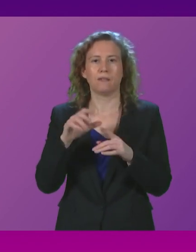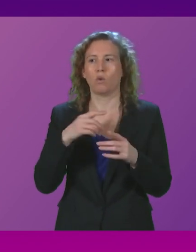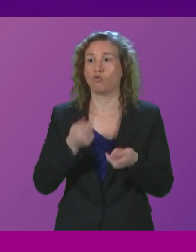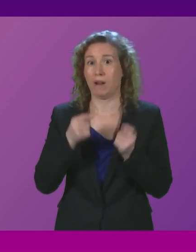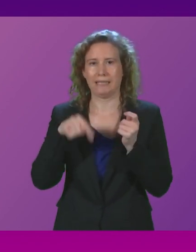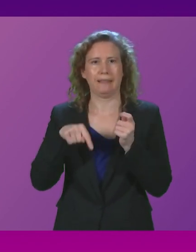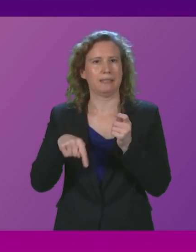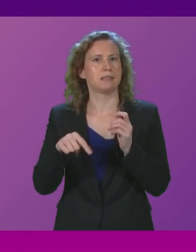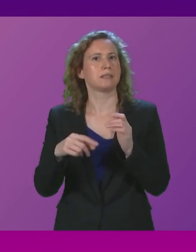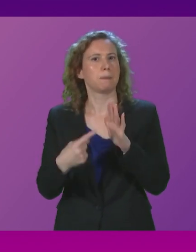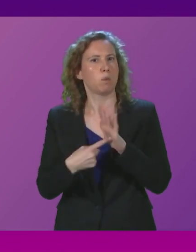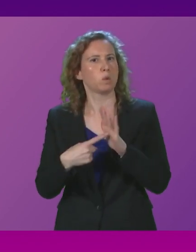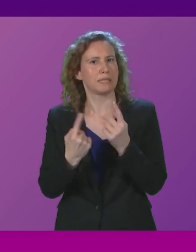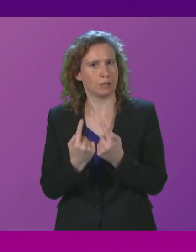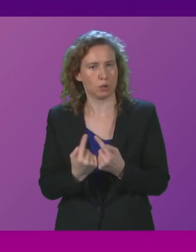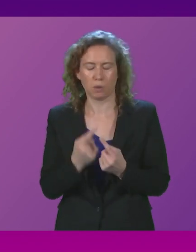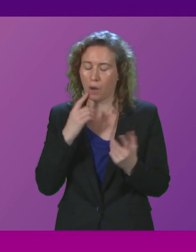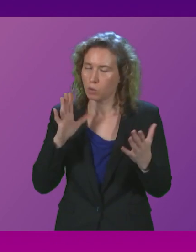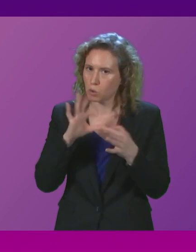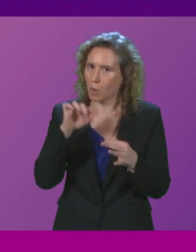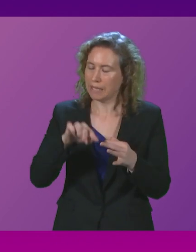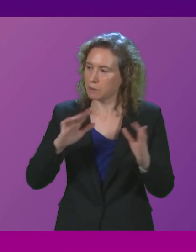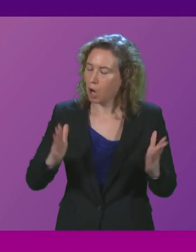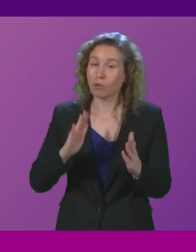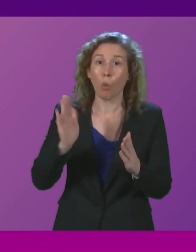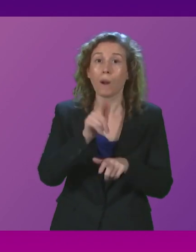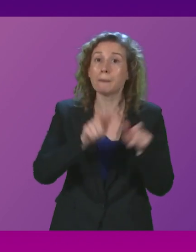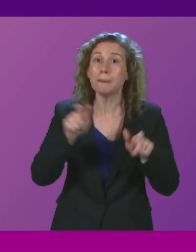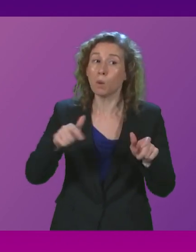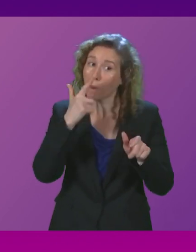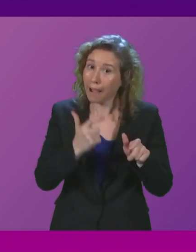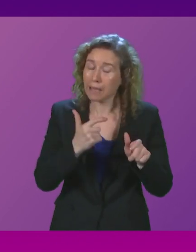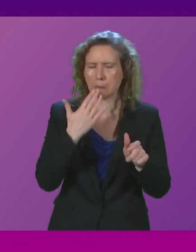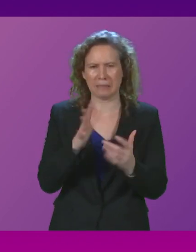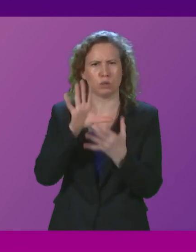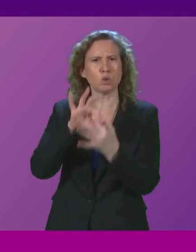I join him in encouraging all those who are eligible to consider joining the stem cell register.